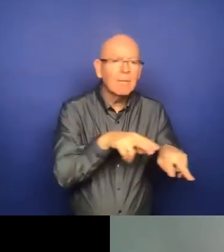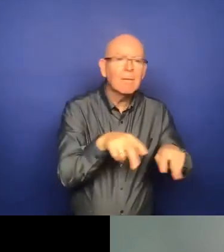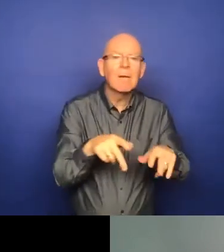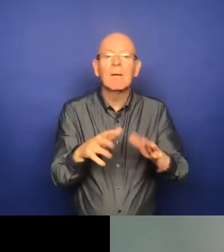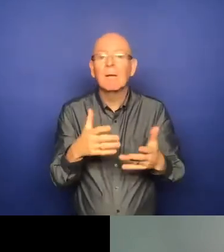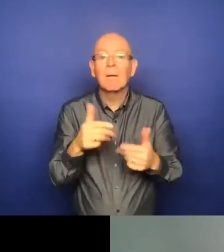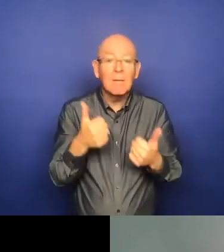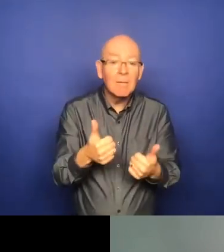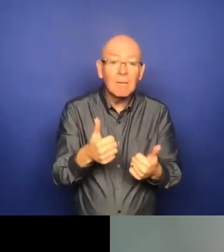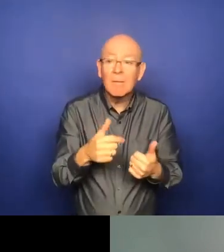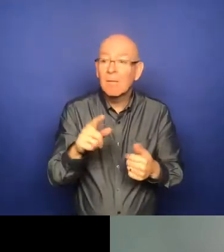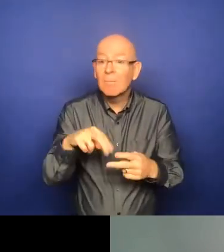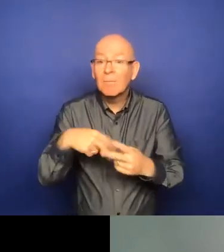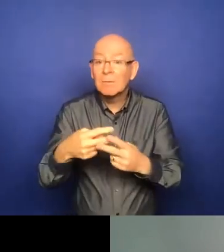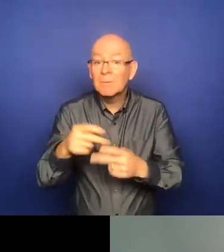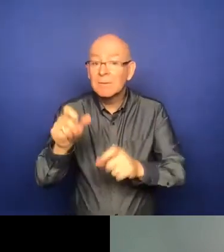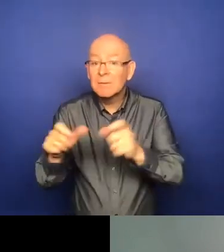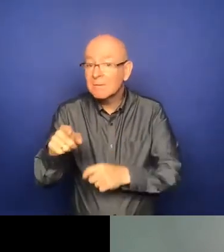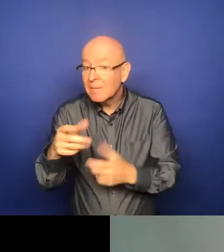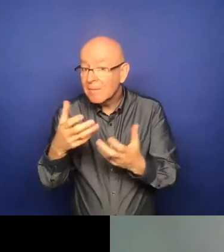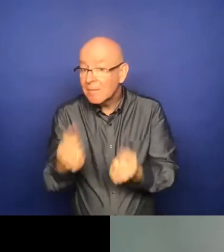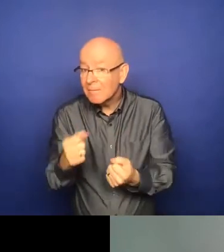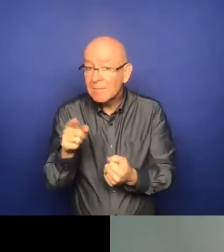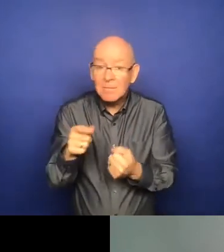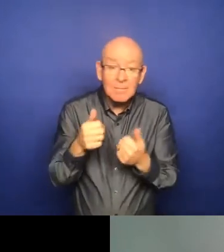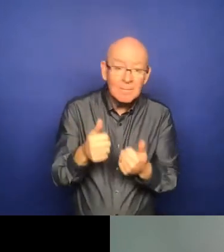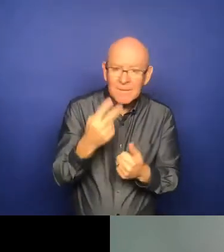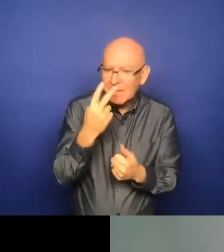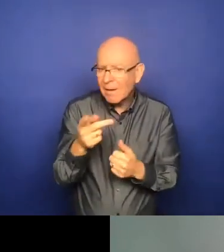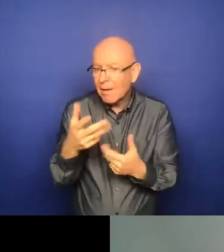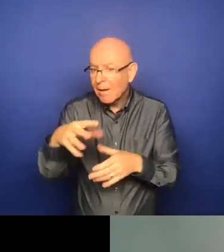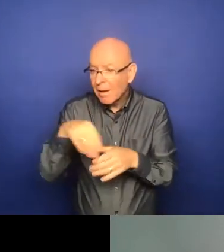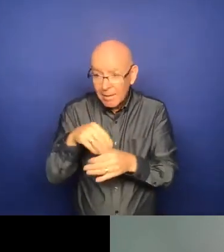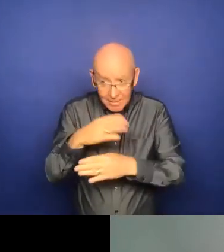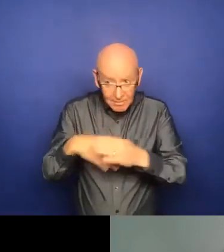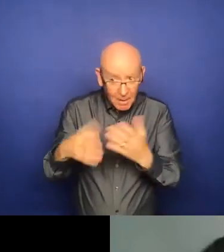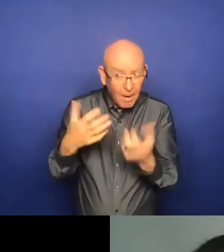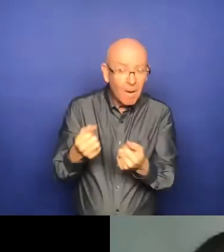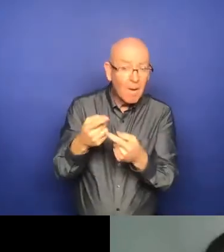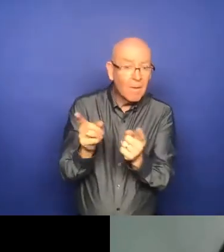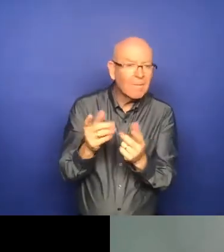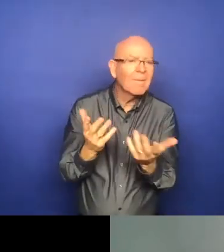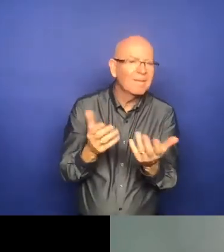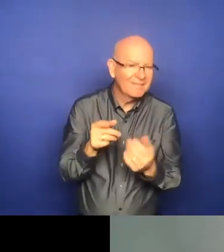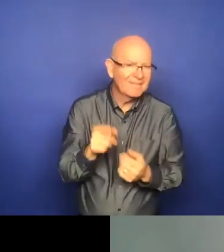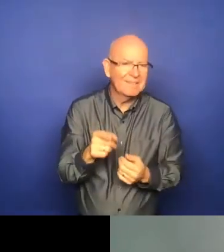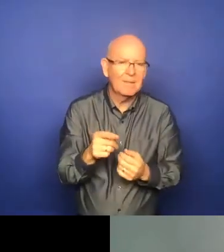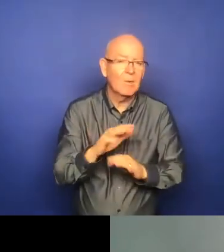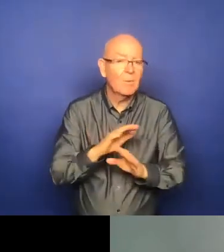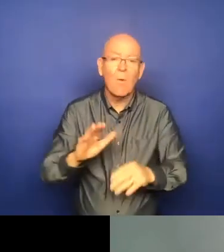they include persons with disabilities. Now, not everyone has a telephone or uses the Web. This is a general problem with phone and web surveys.